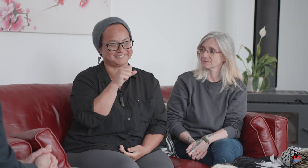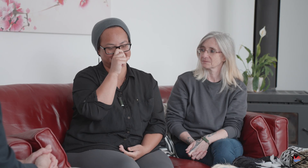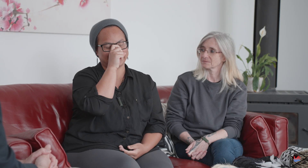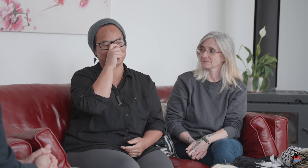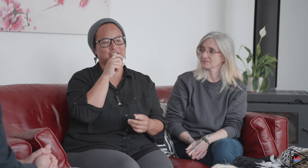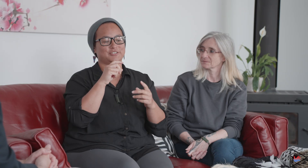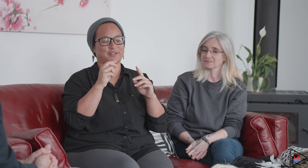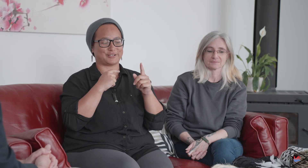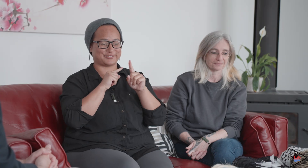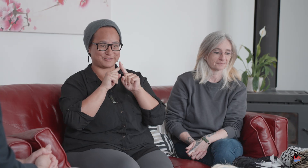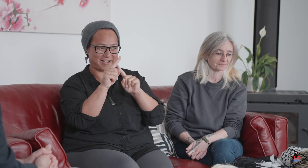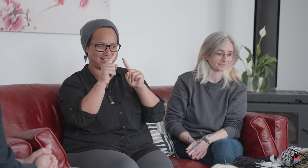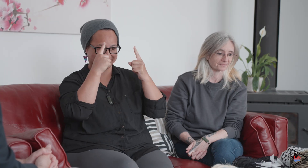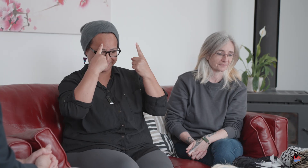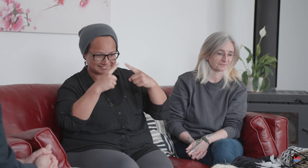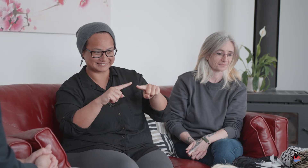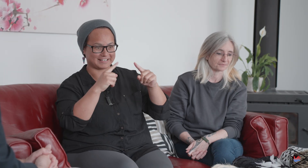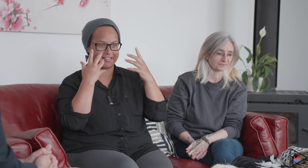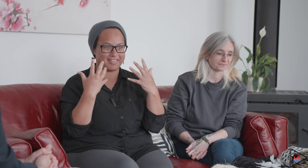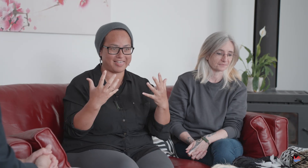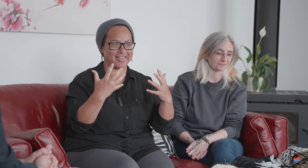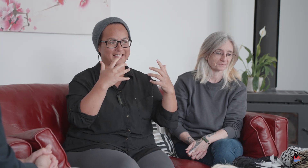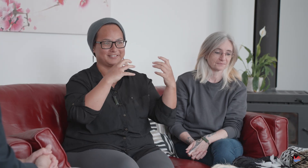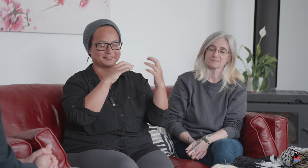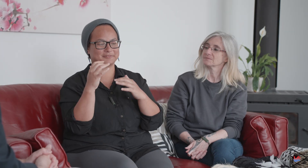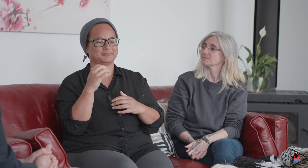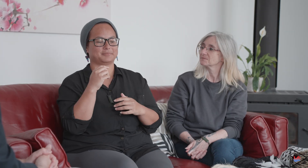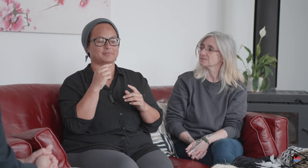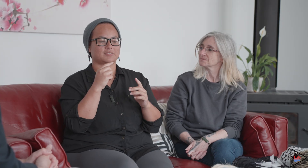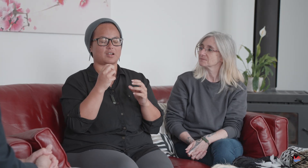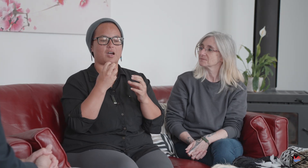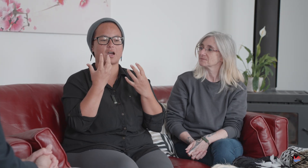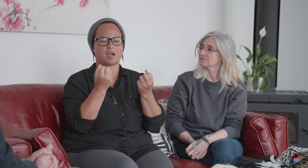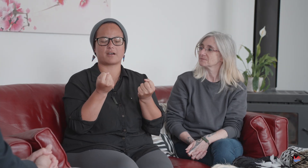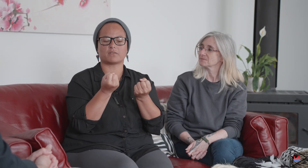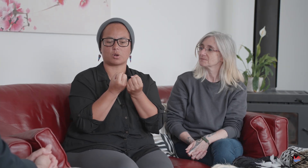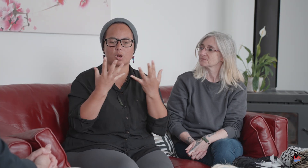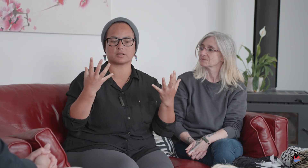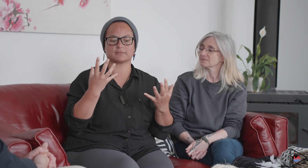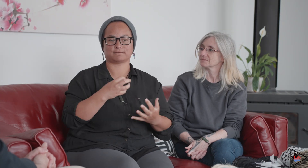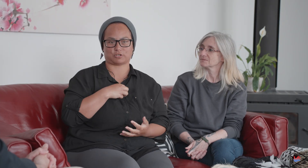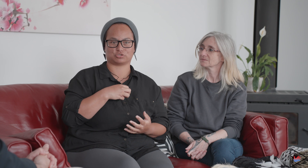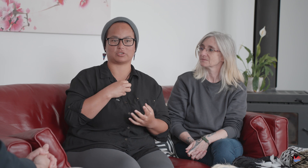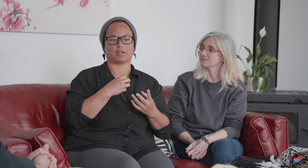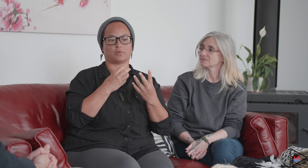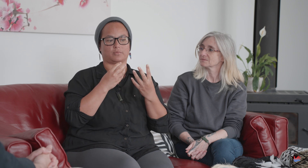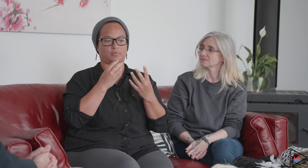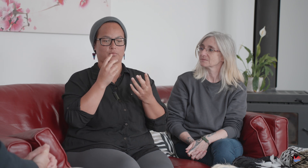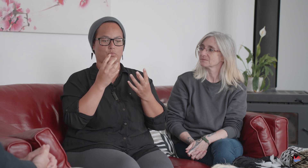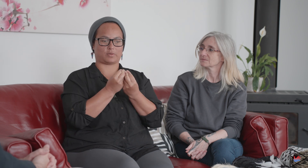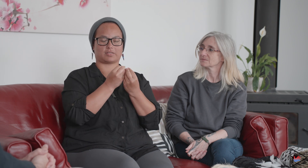really light. Yeah. So, I tried to figure out how I could symbolize that and make a pattern.